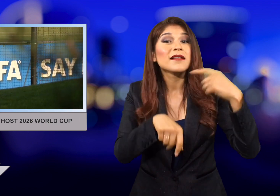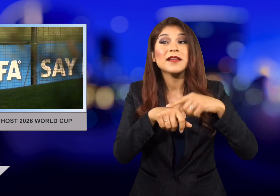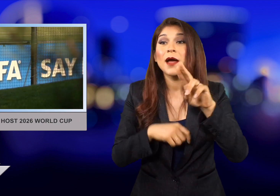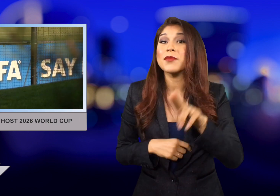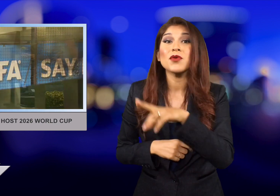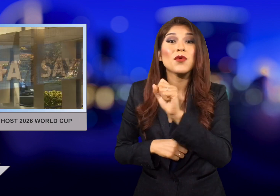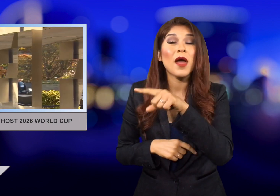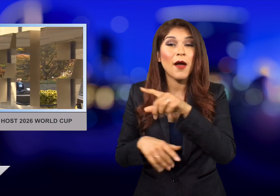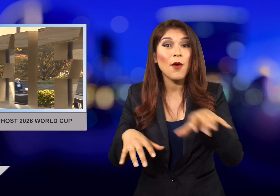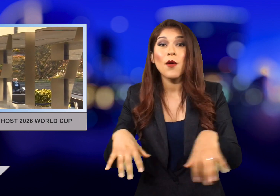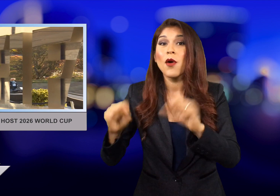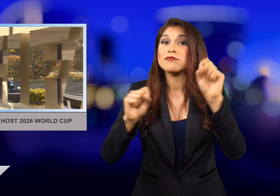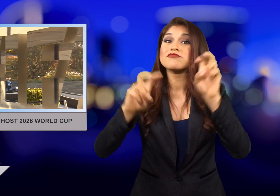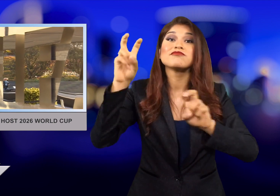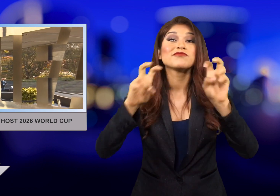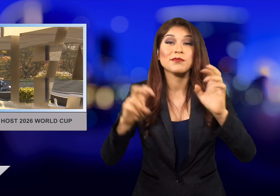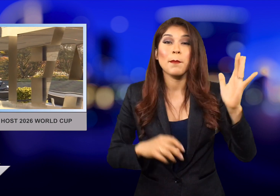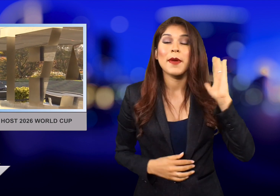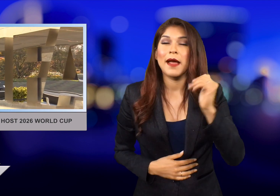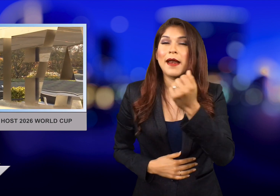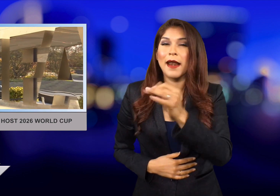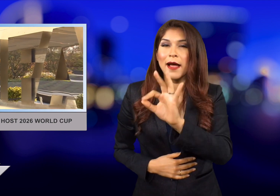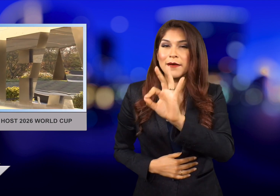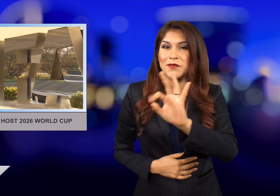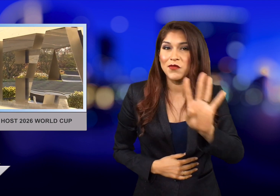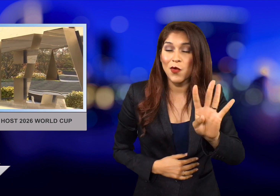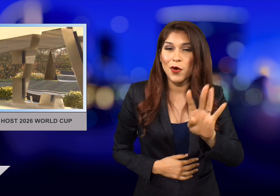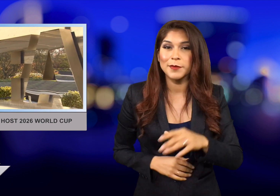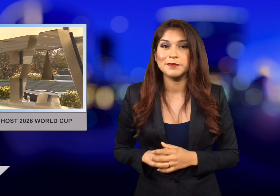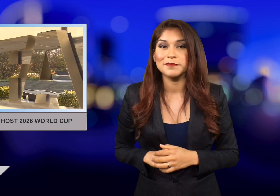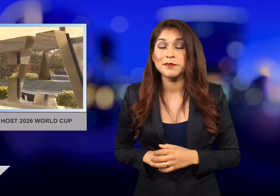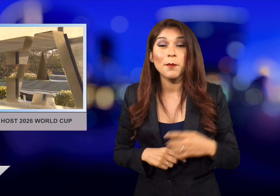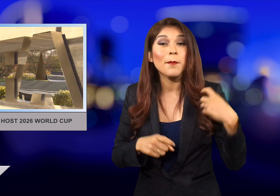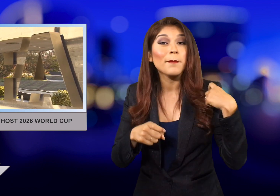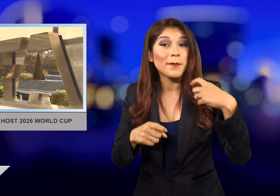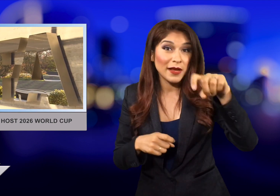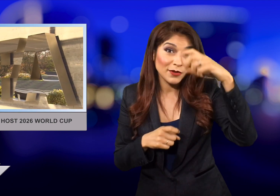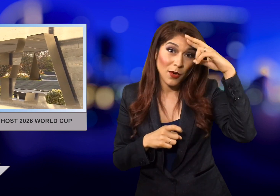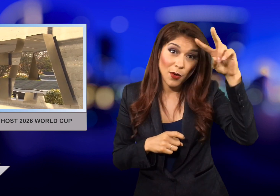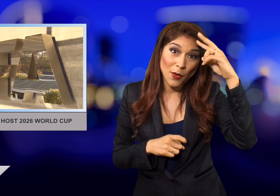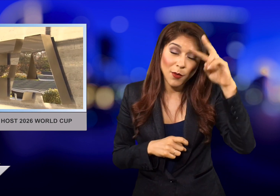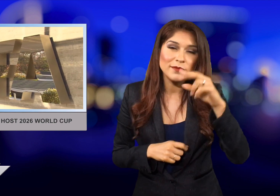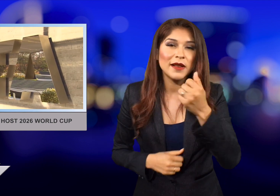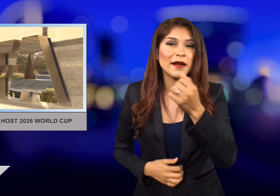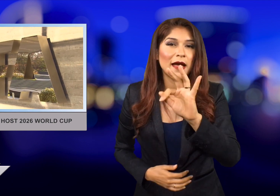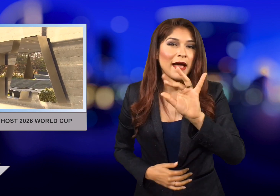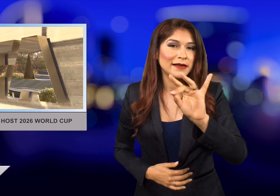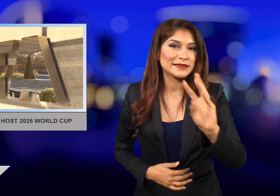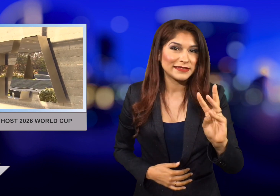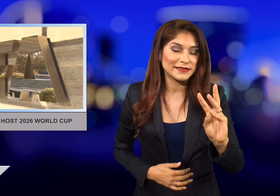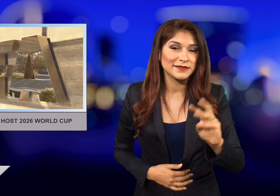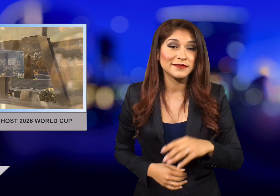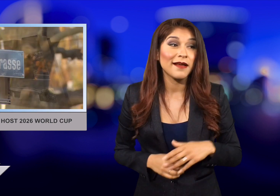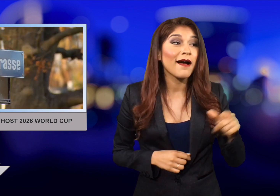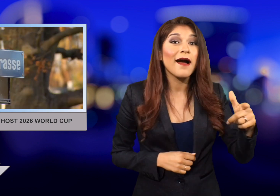The last time the US hosted the tournament was in 1994 and Mexico in 1986.